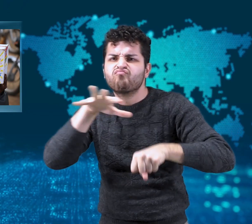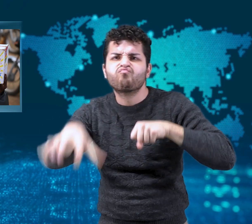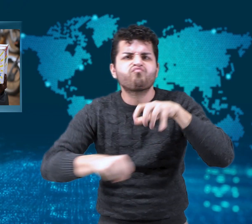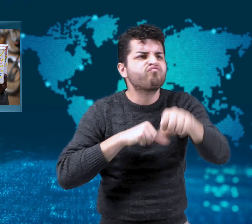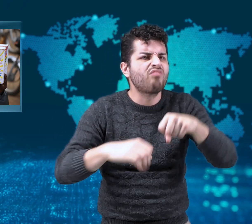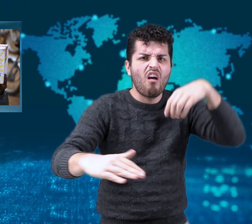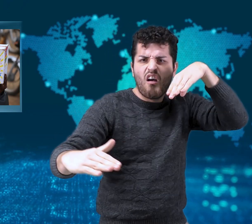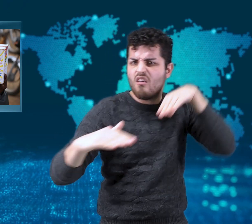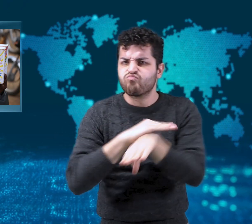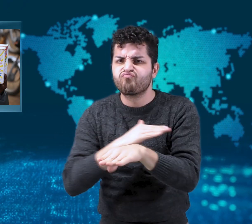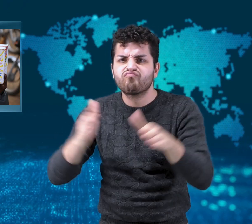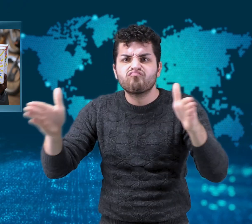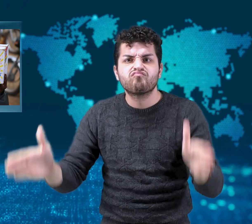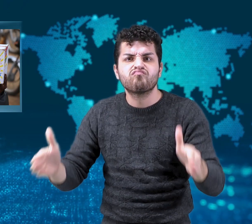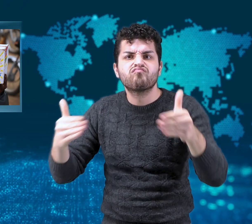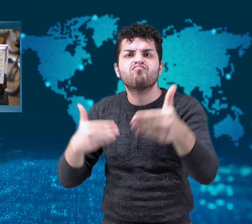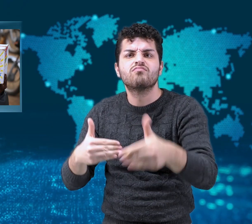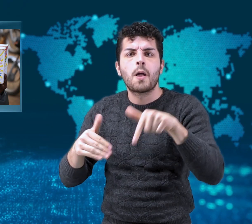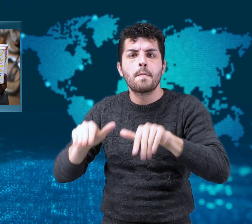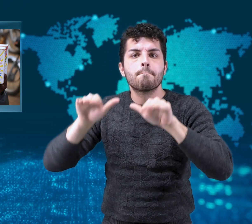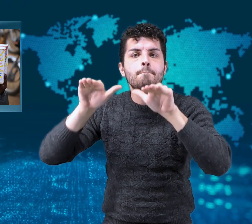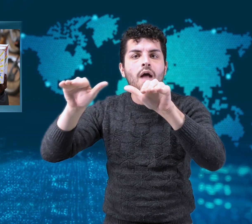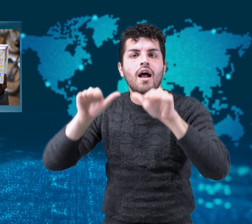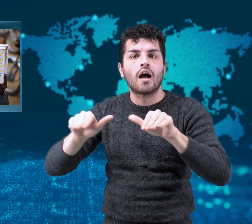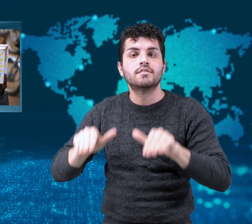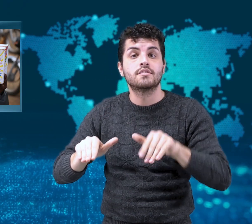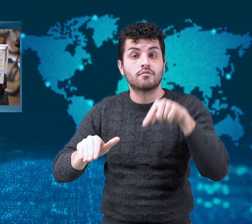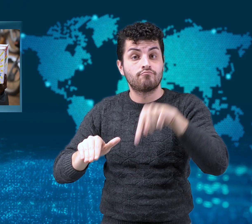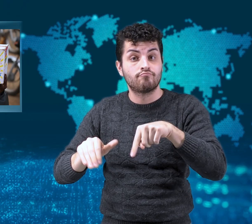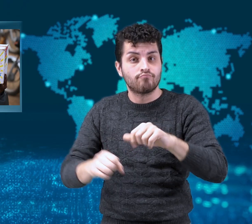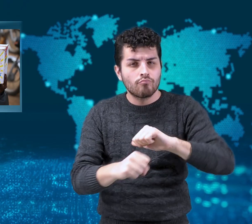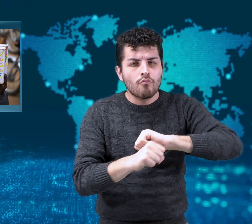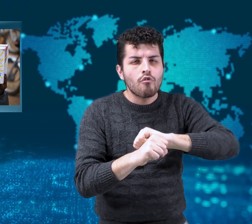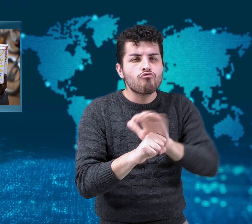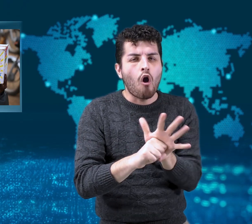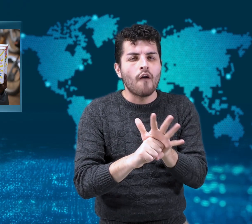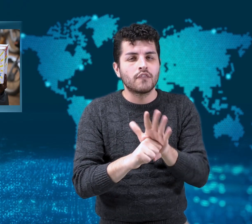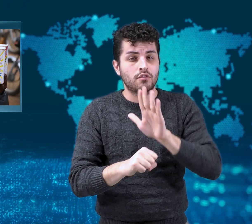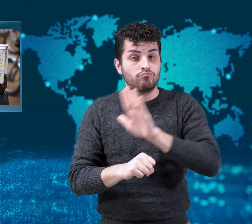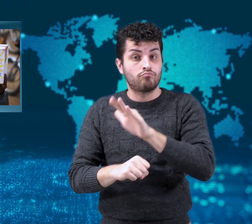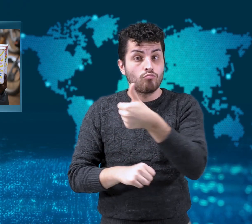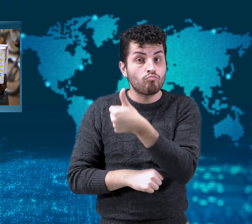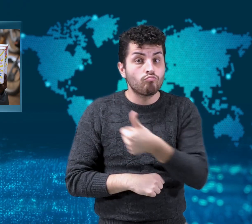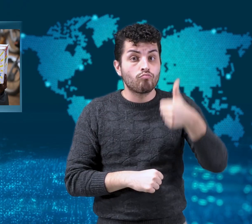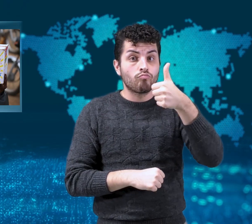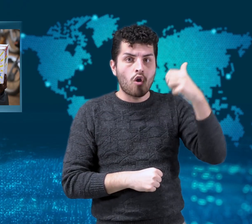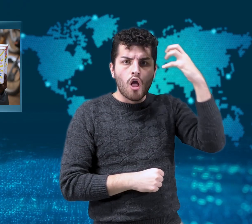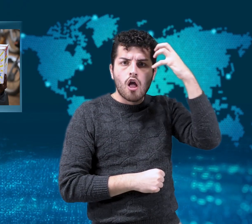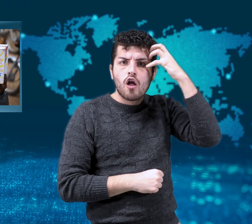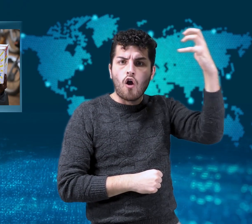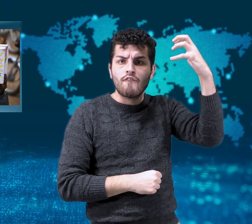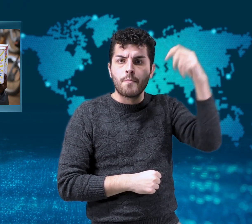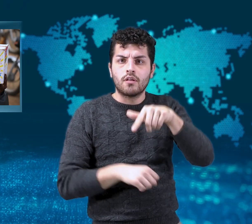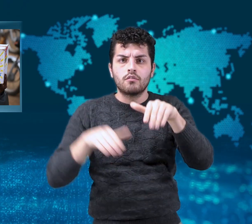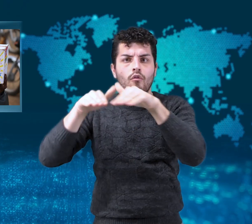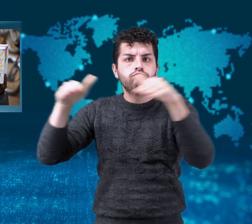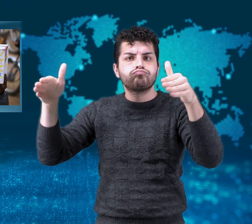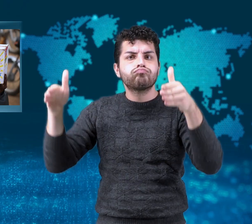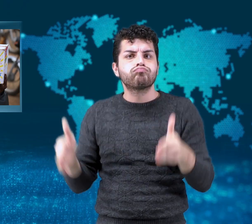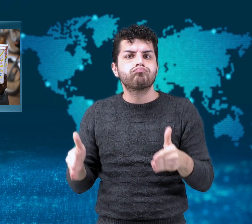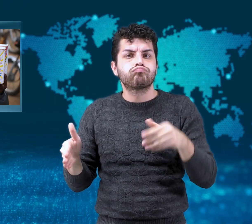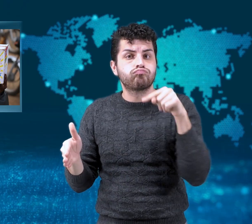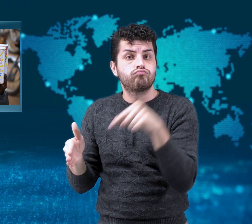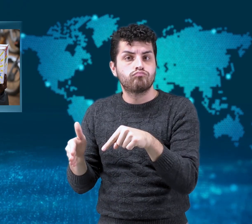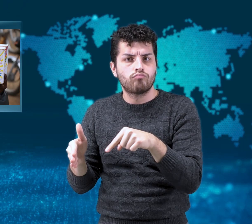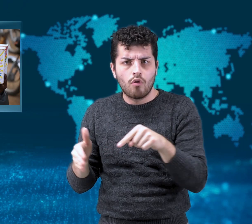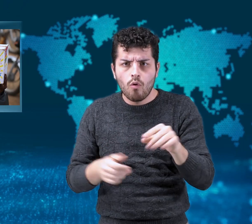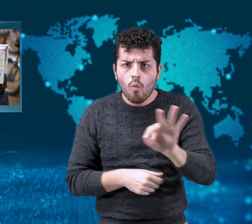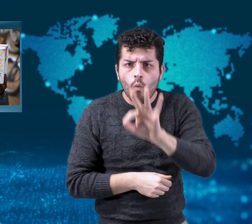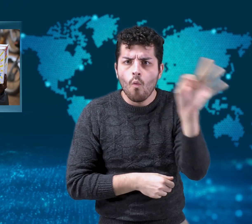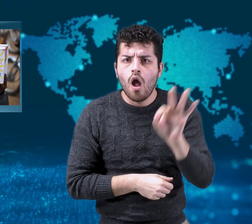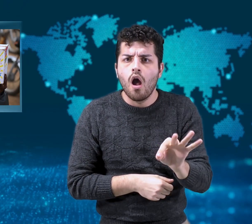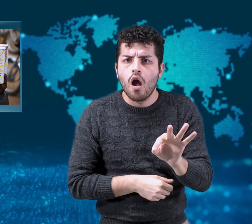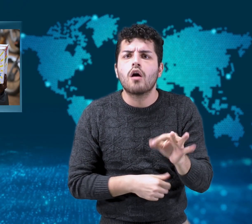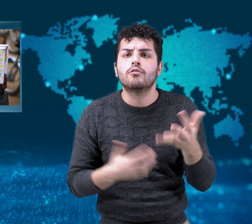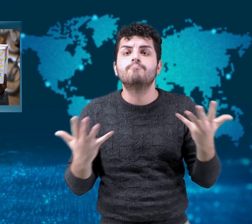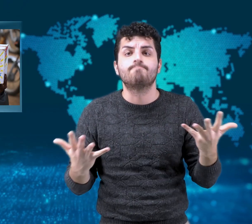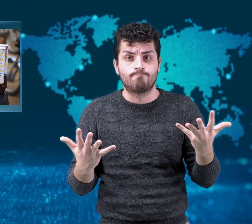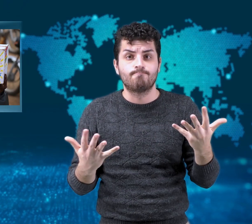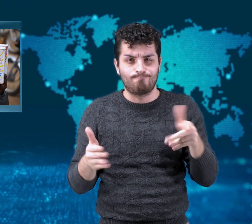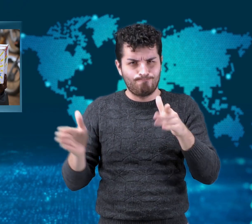In Nigeria, looters have raided COVID-19 supplies in government warehouses,